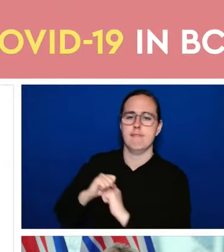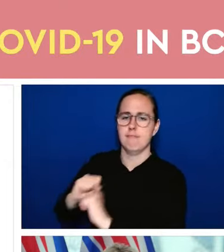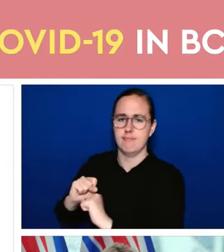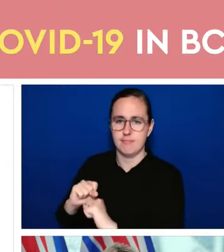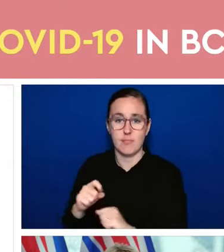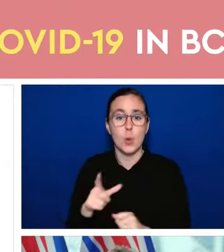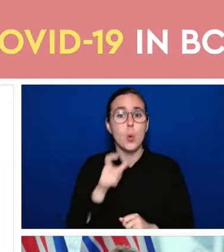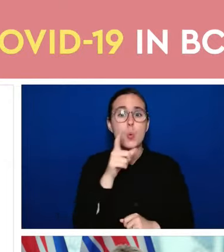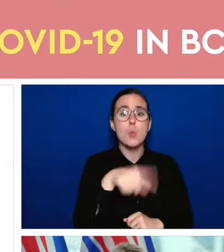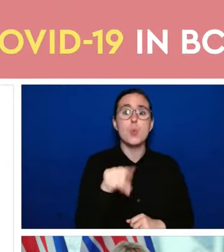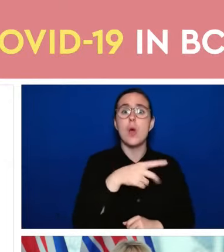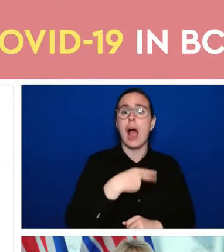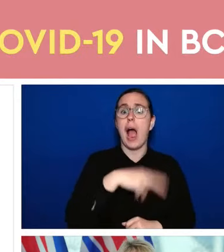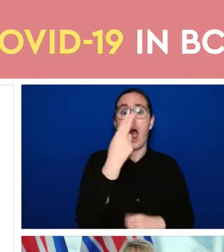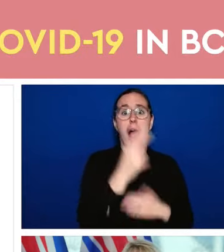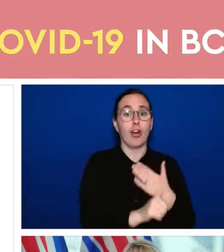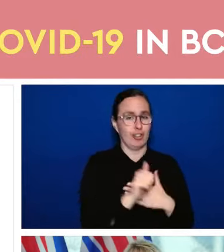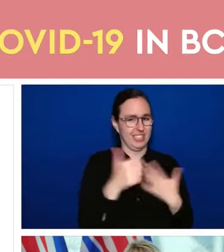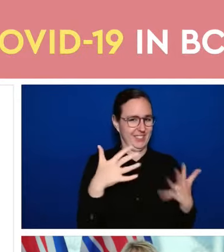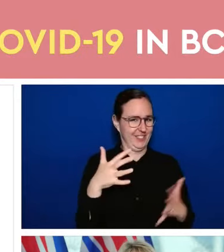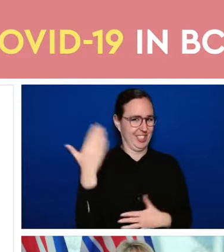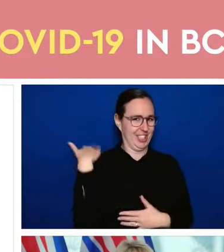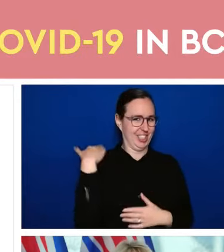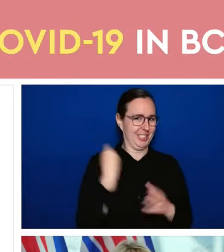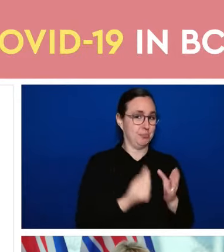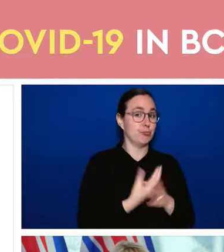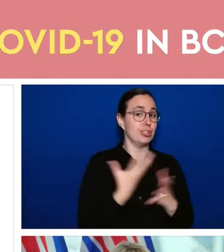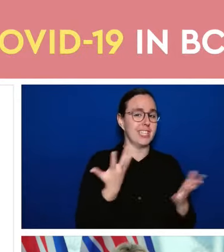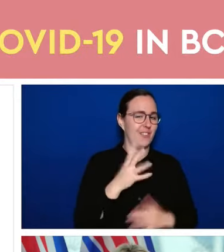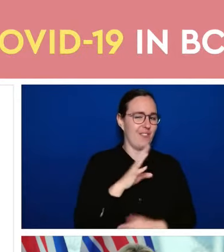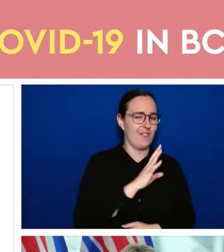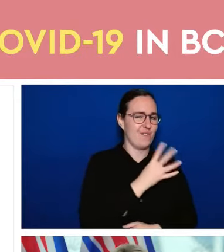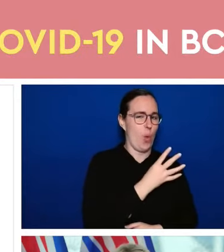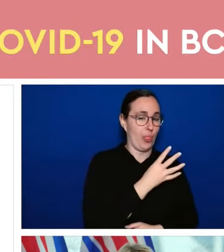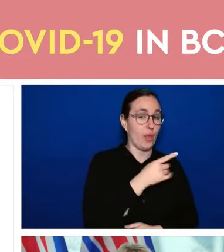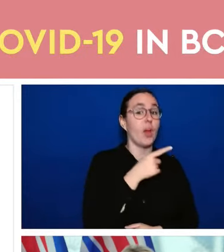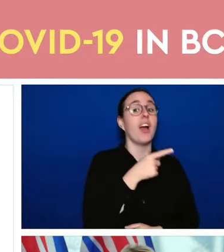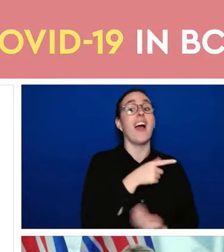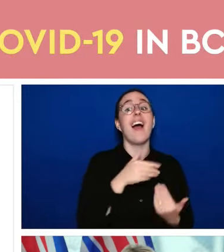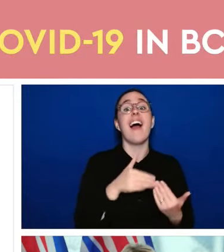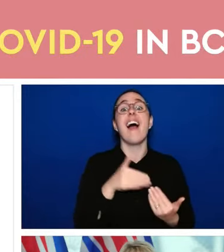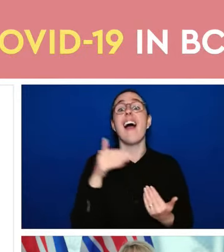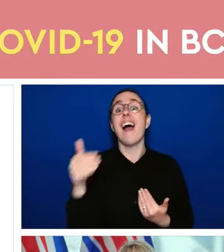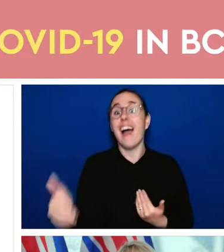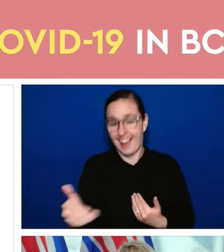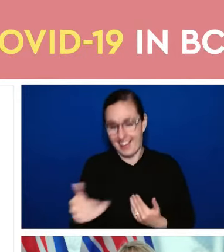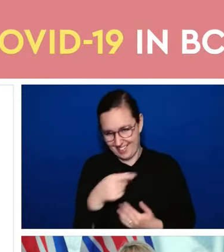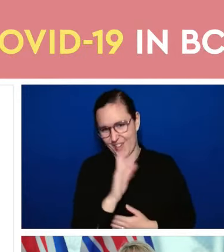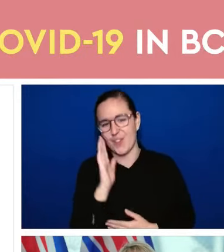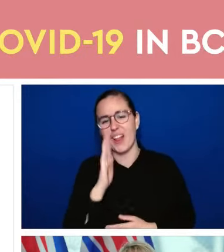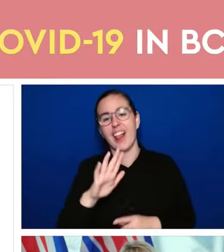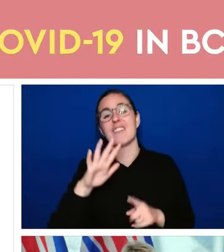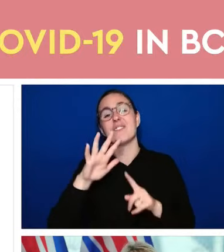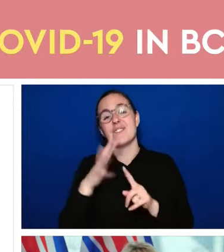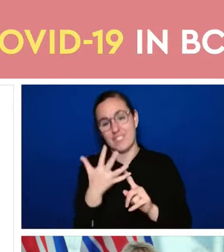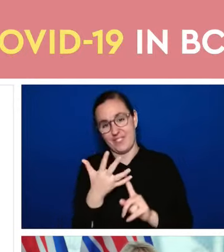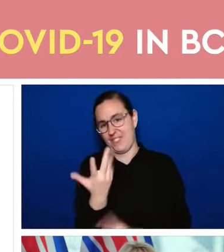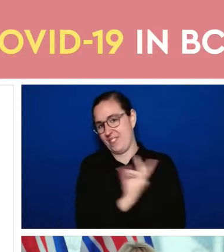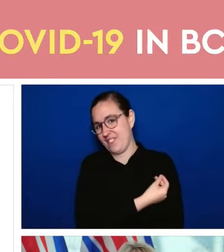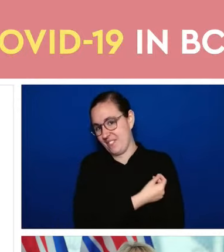Programme you're coming up to five months now in October and we the strategically plan had.